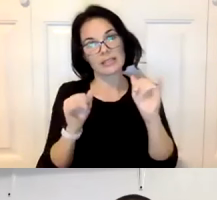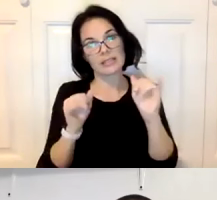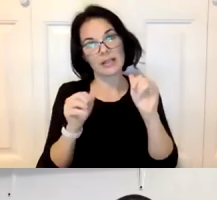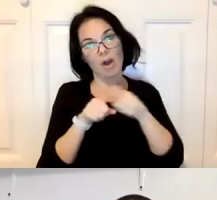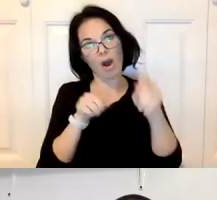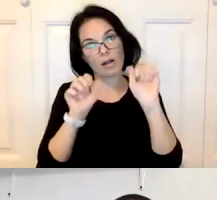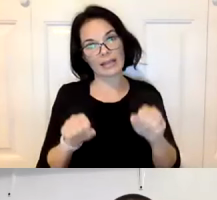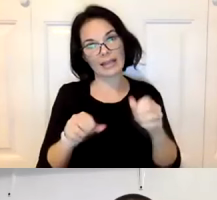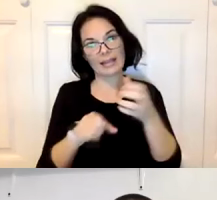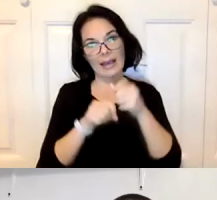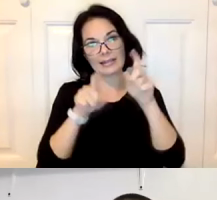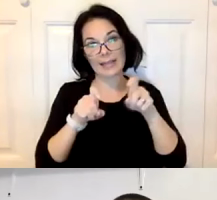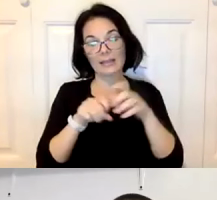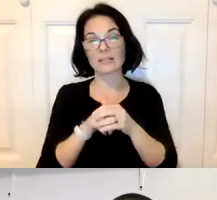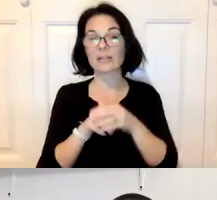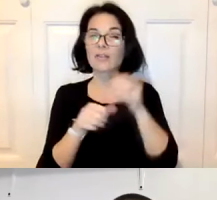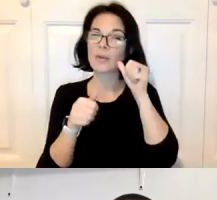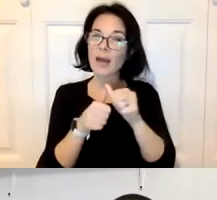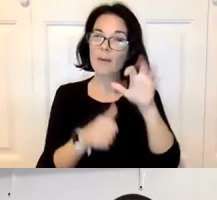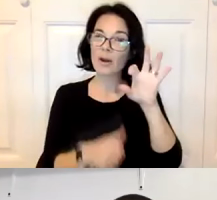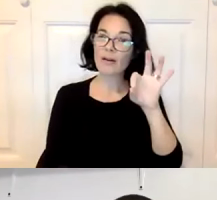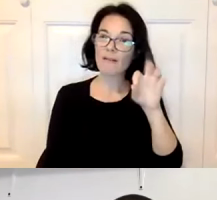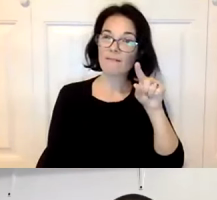Everyone is also encouraged to get the flu vaccination.